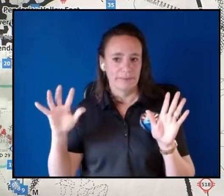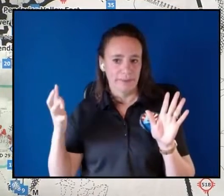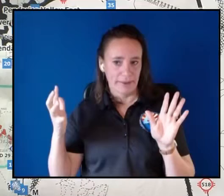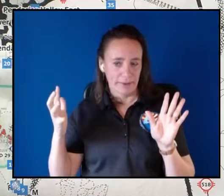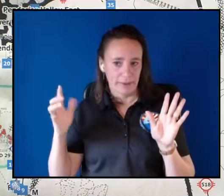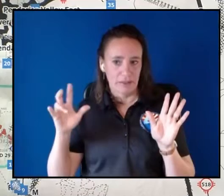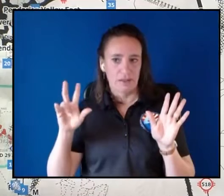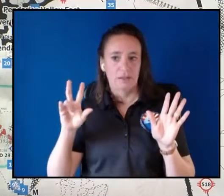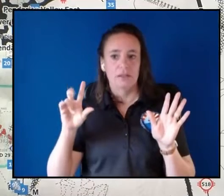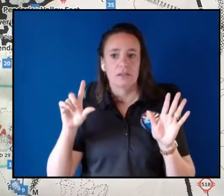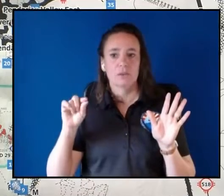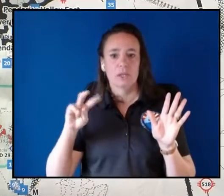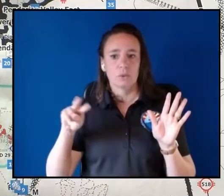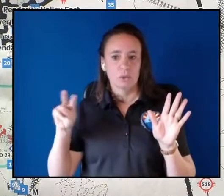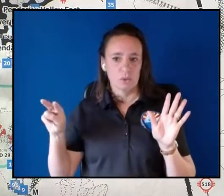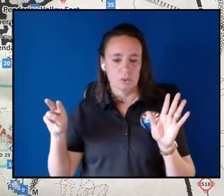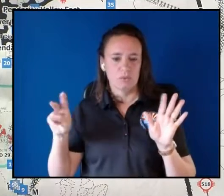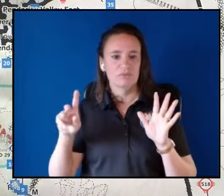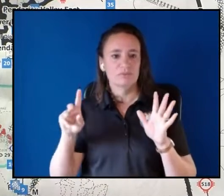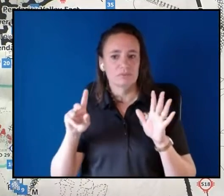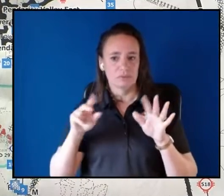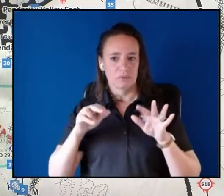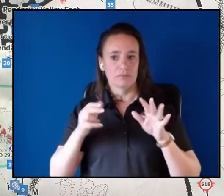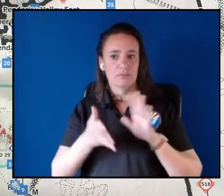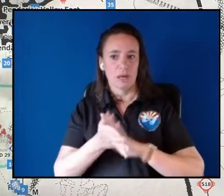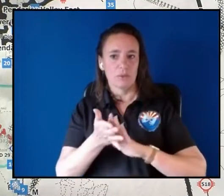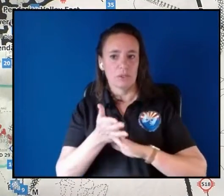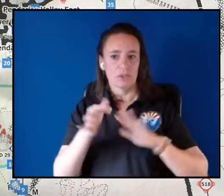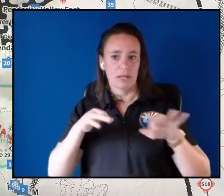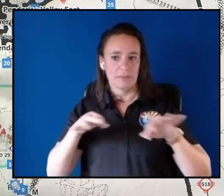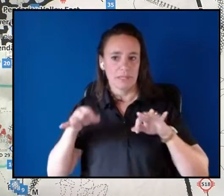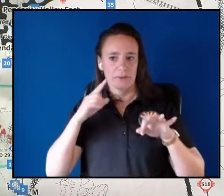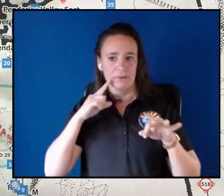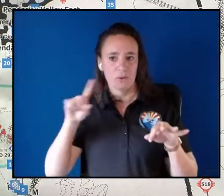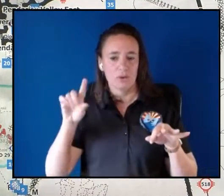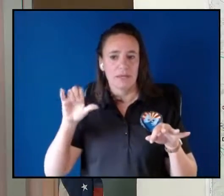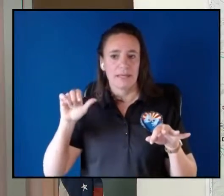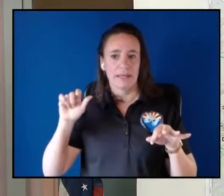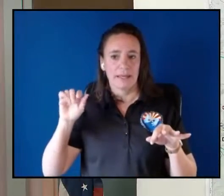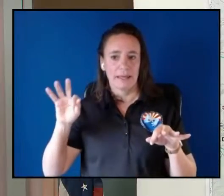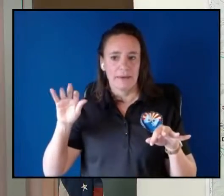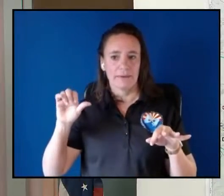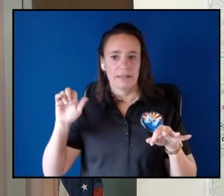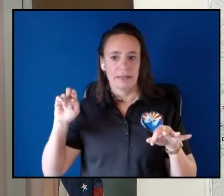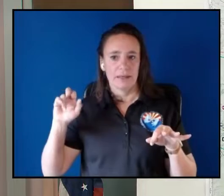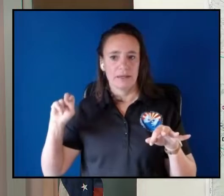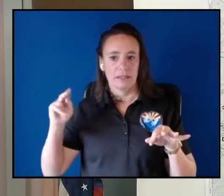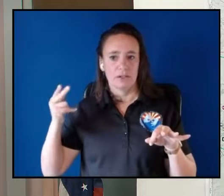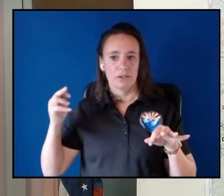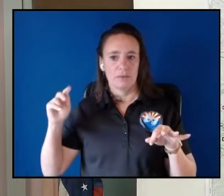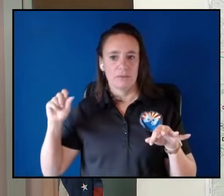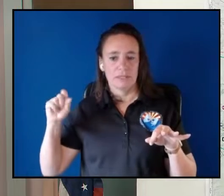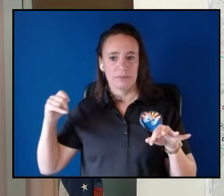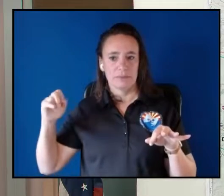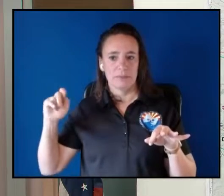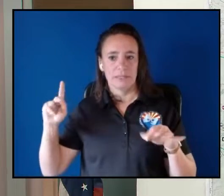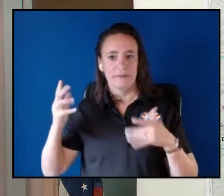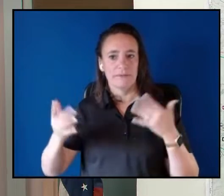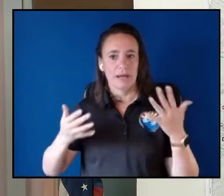operational update for the Calf Canyon/Hermits Peak Fire for the South Zone. So, over in Branch 11, which is the eastern